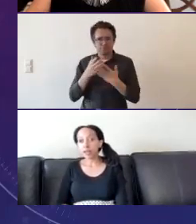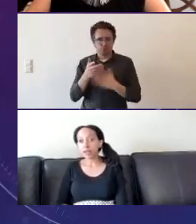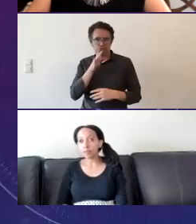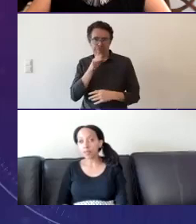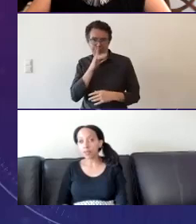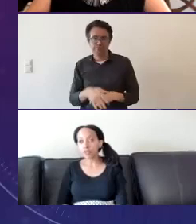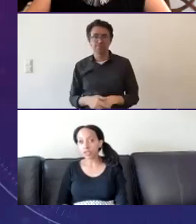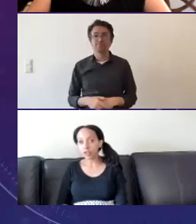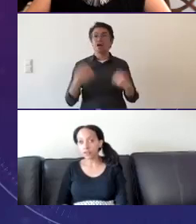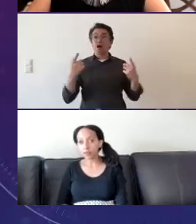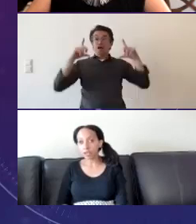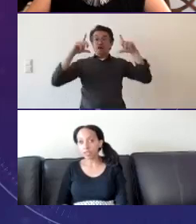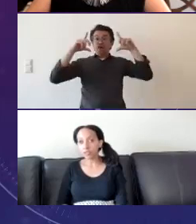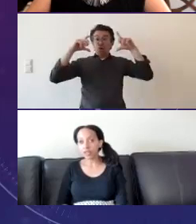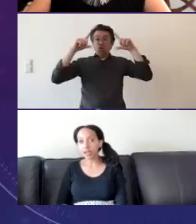of people are sharing information right now